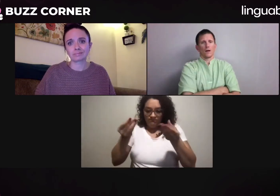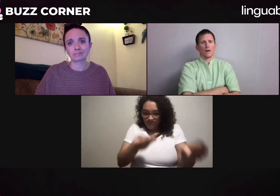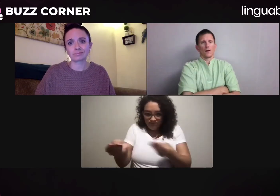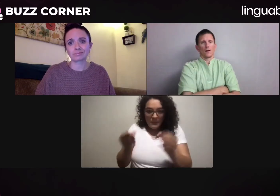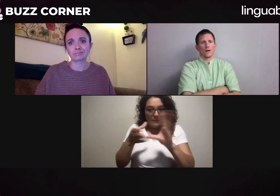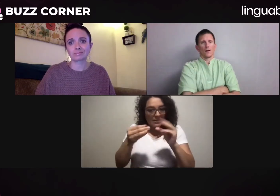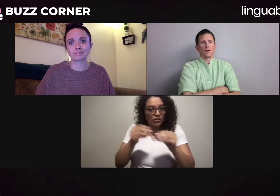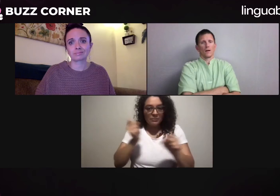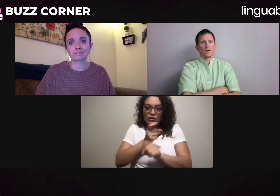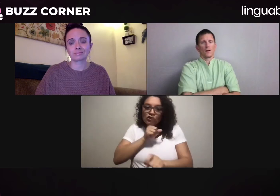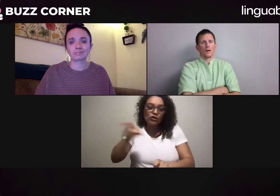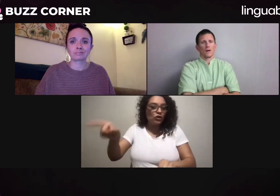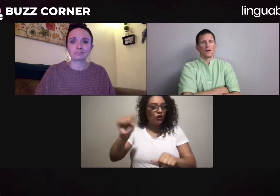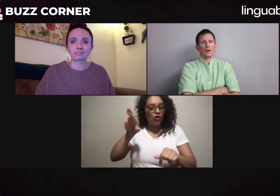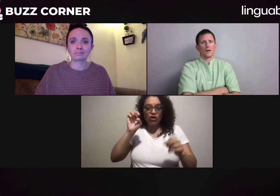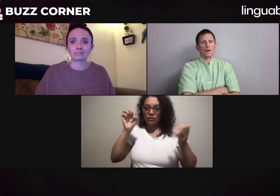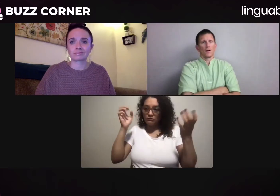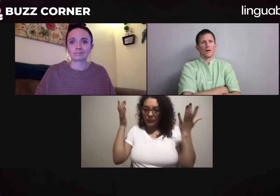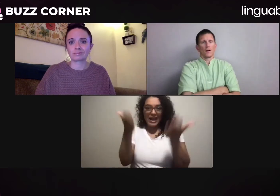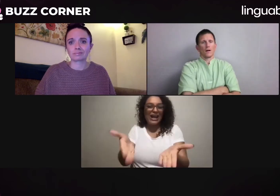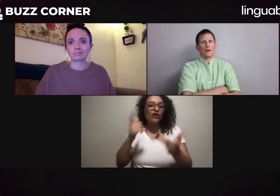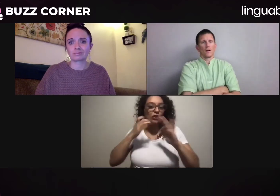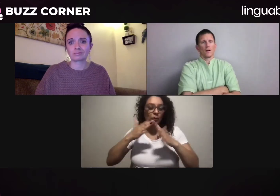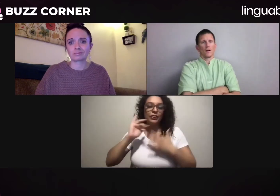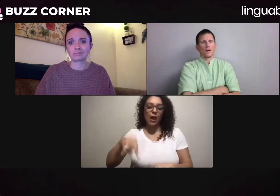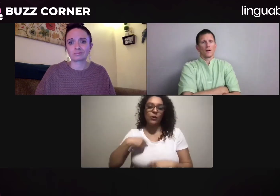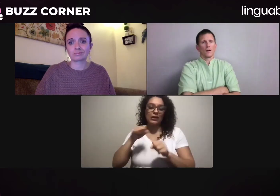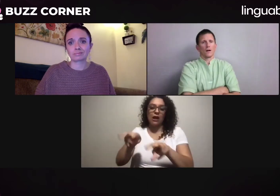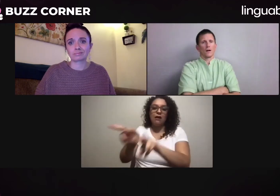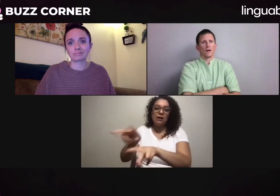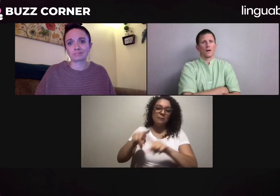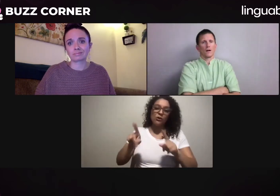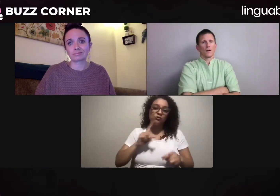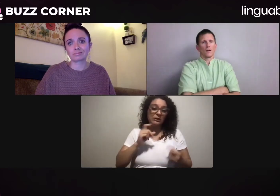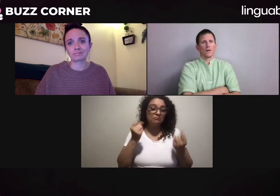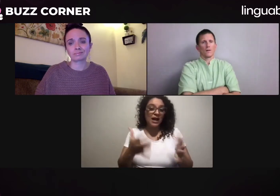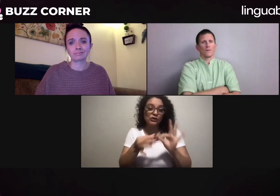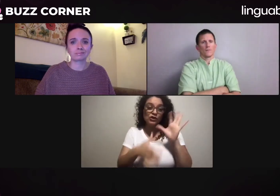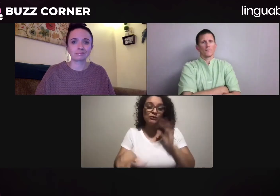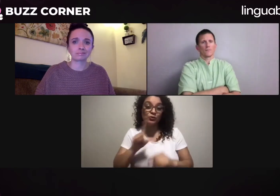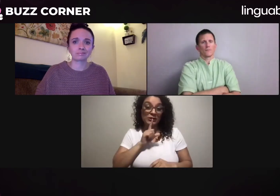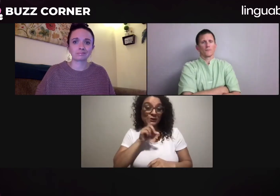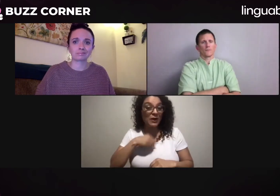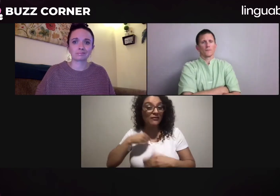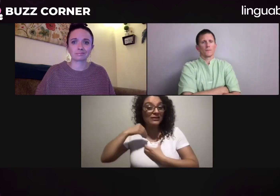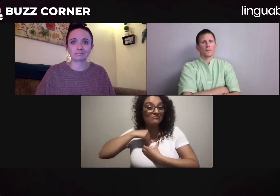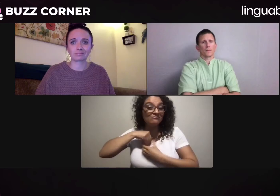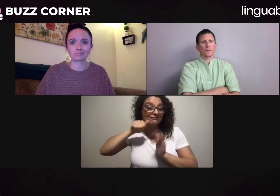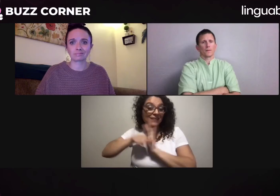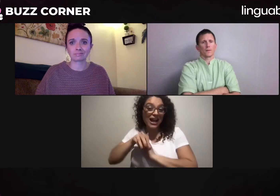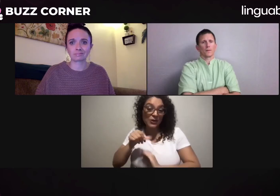and why they're there and who is focused on the relaying of the message and representing that message.